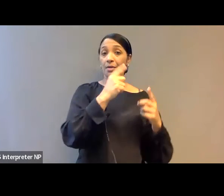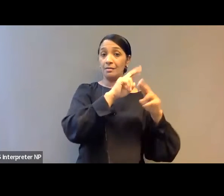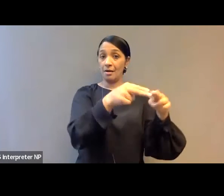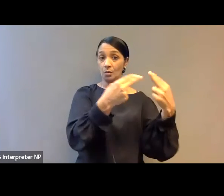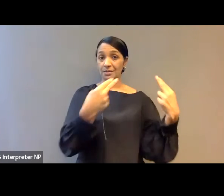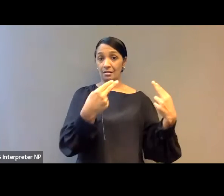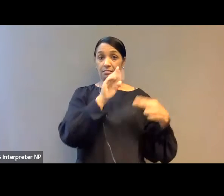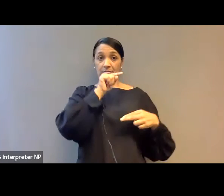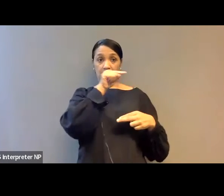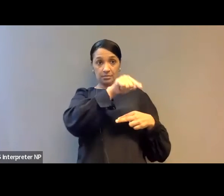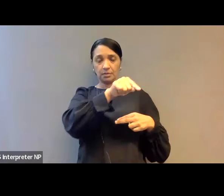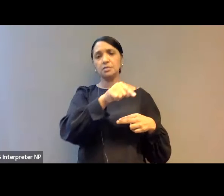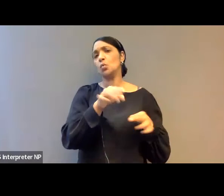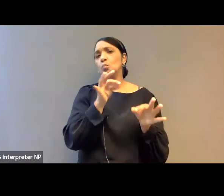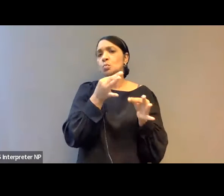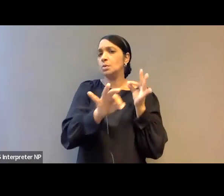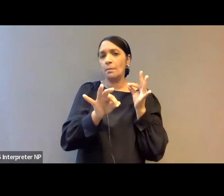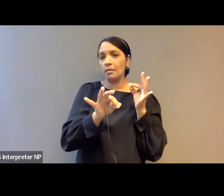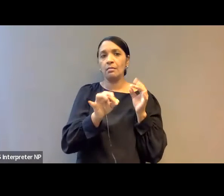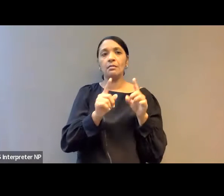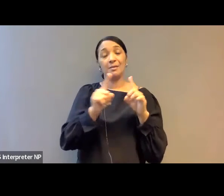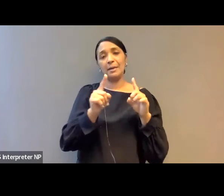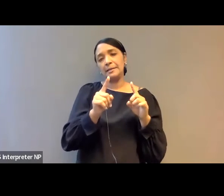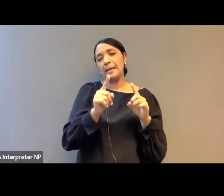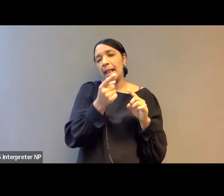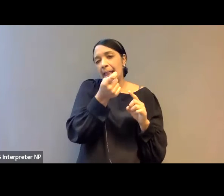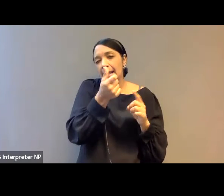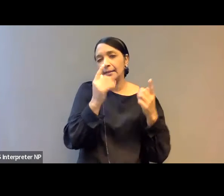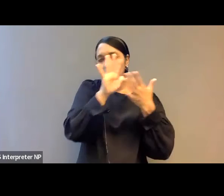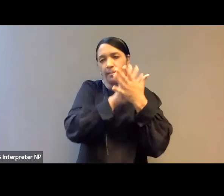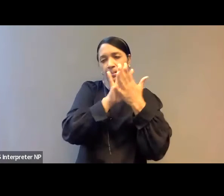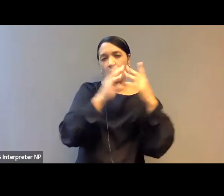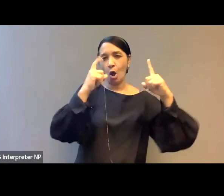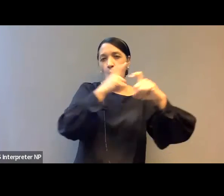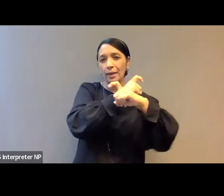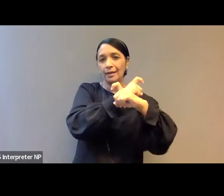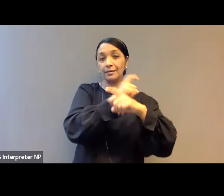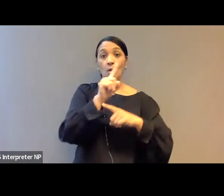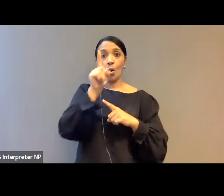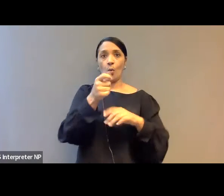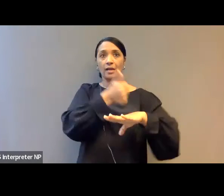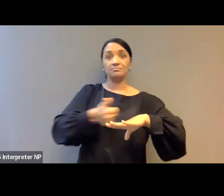simple at some point, but also complicated, because they don't have a spearhead for each file.